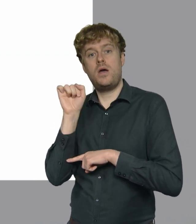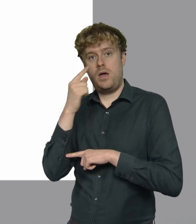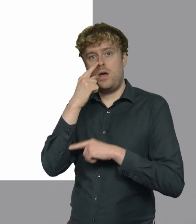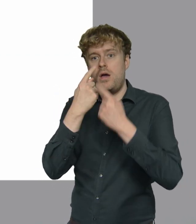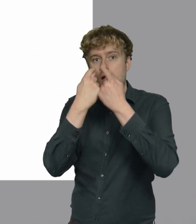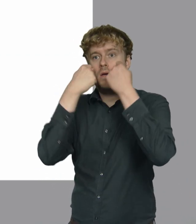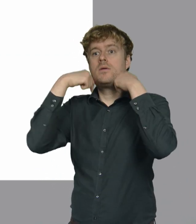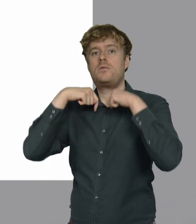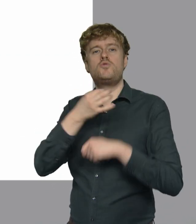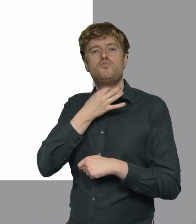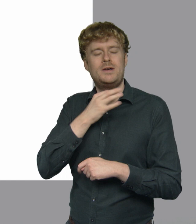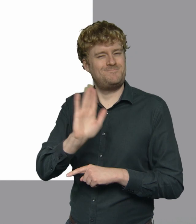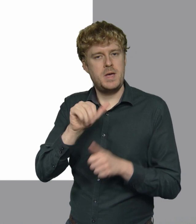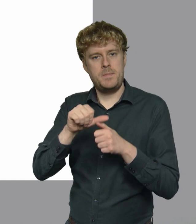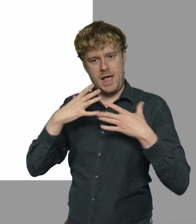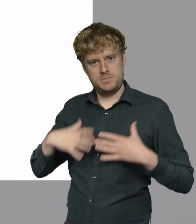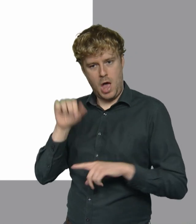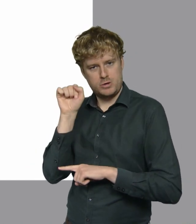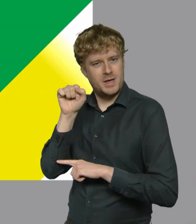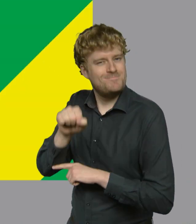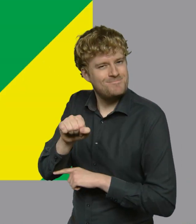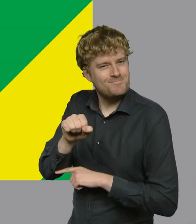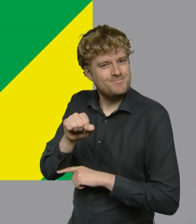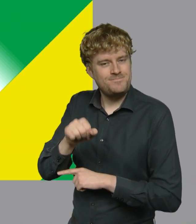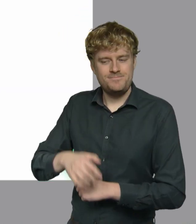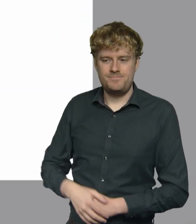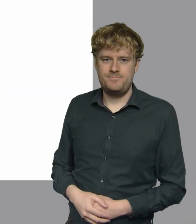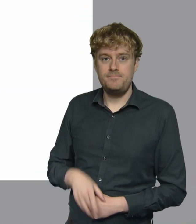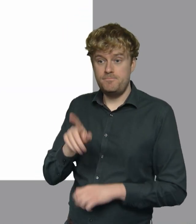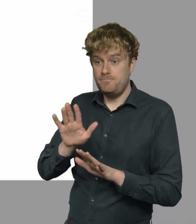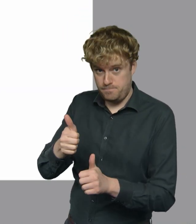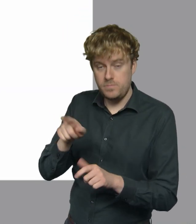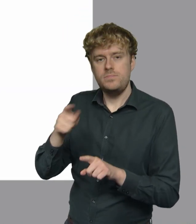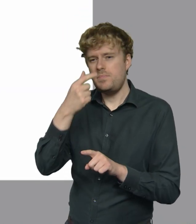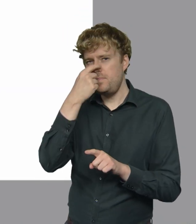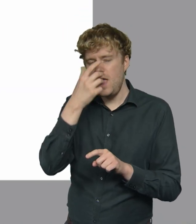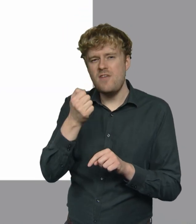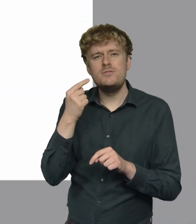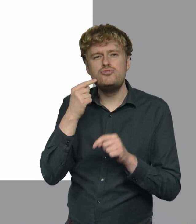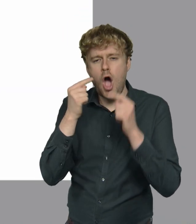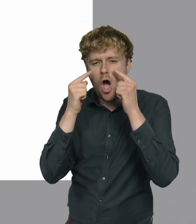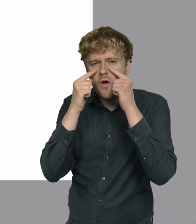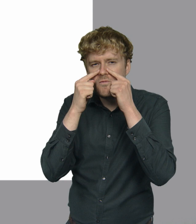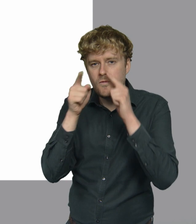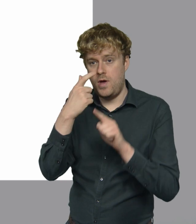of the nose and mouth and into the casualty's throat. Ask them to pinch the soft part of their nose for ten minutes.